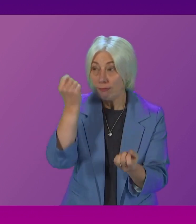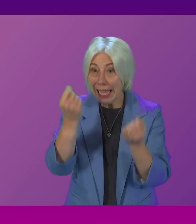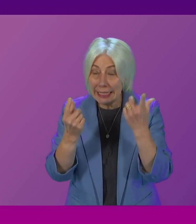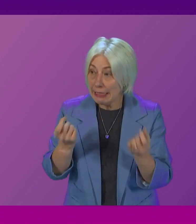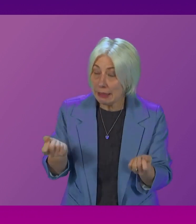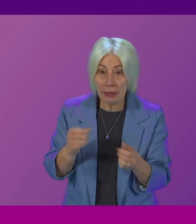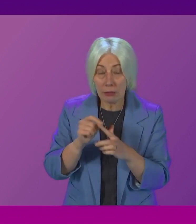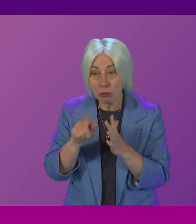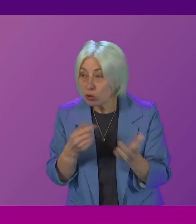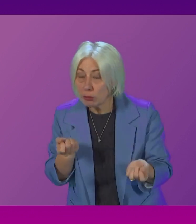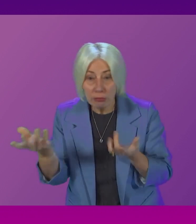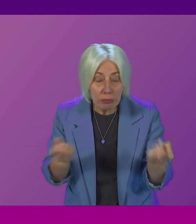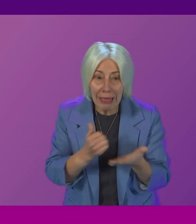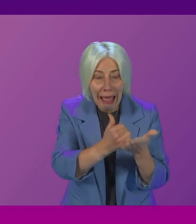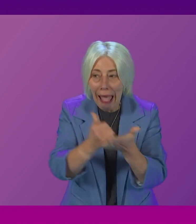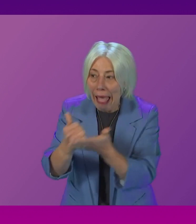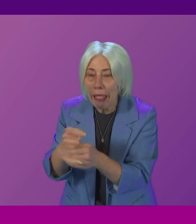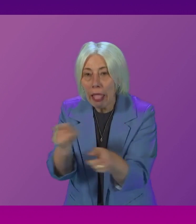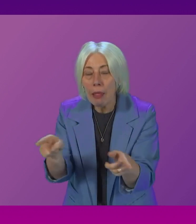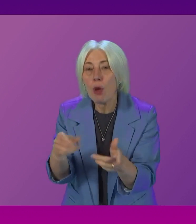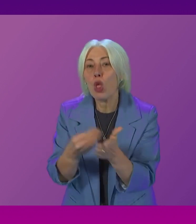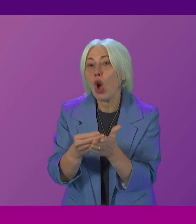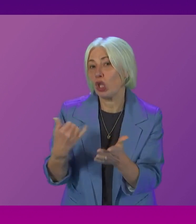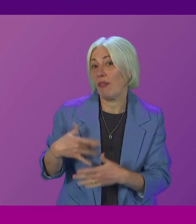that will help people with the cost of living. We have taken new initiatives,